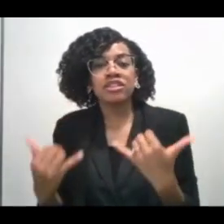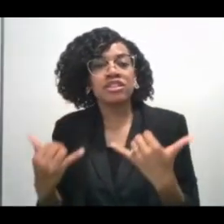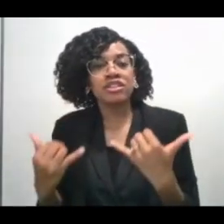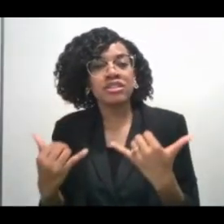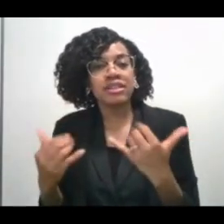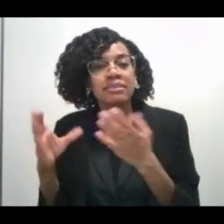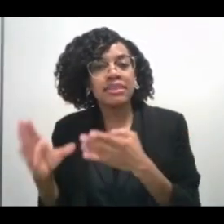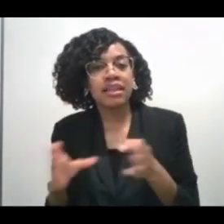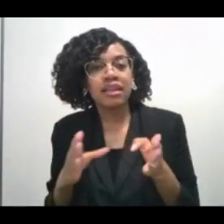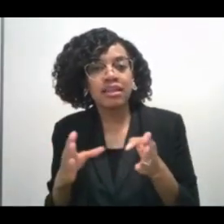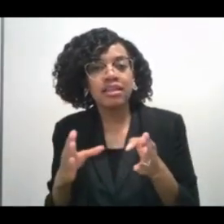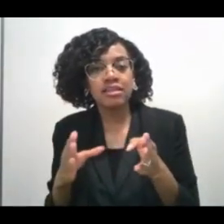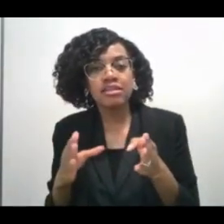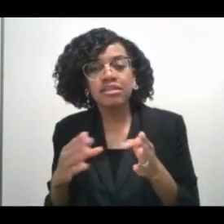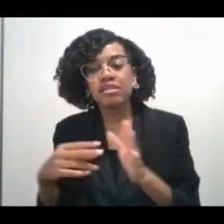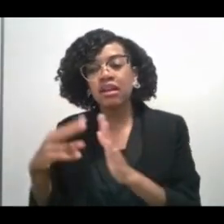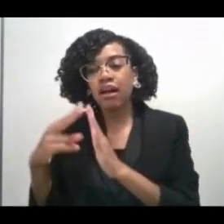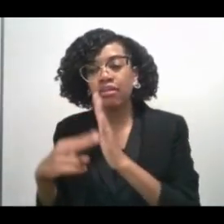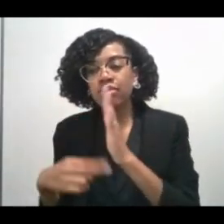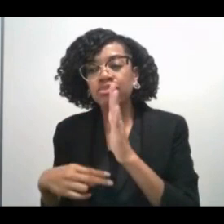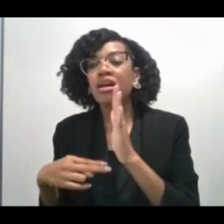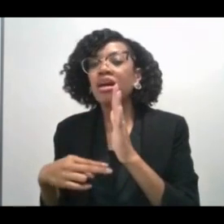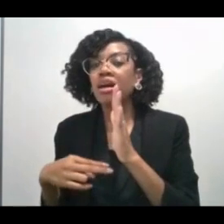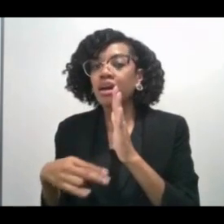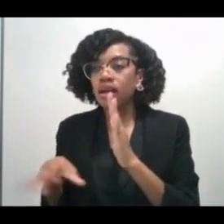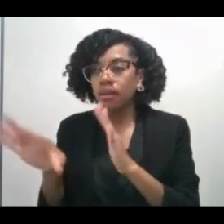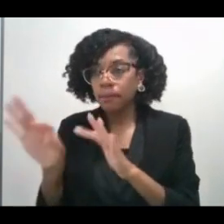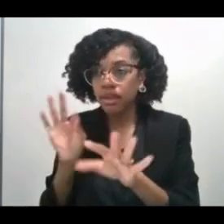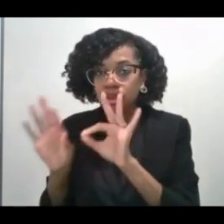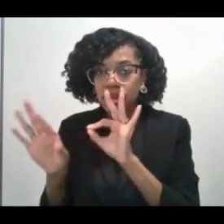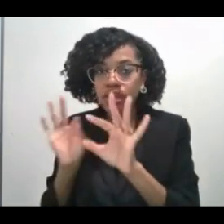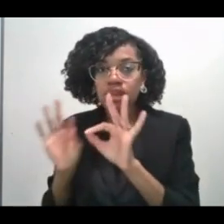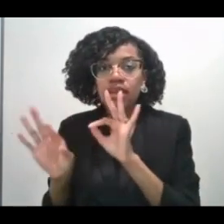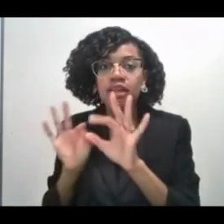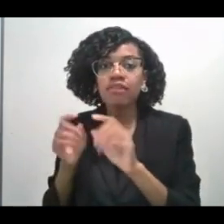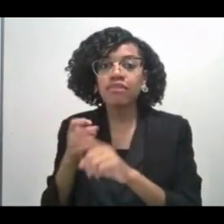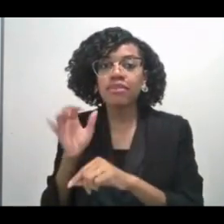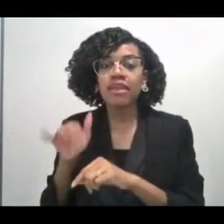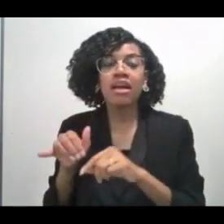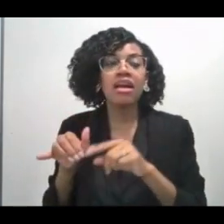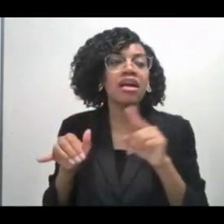employer's strategic plan, or the guidance of resilience